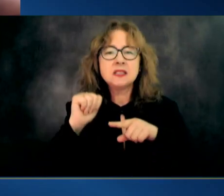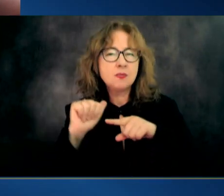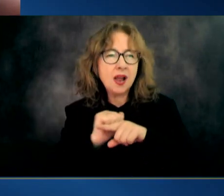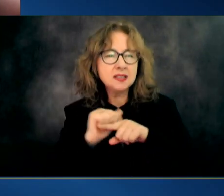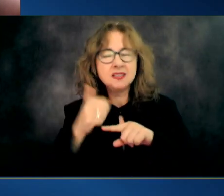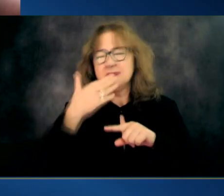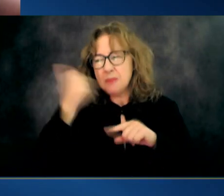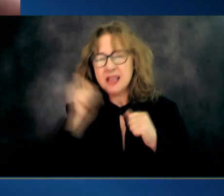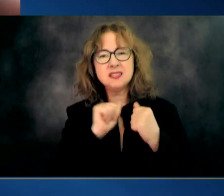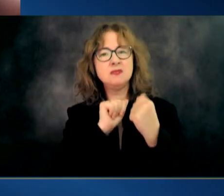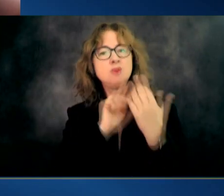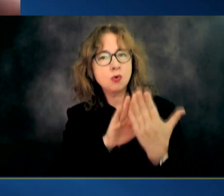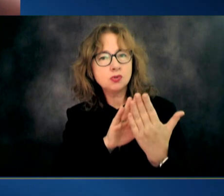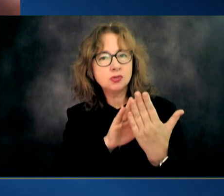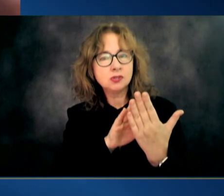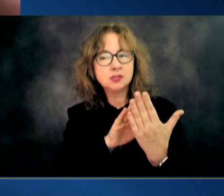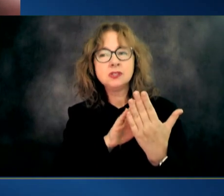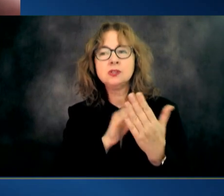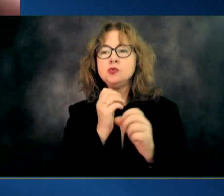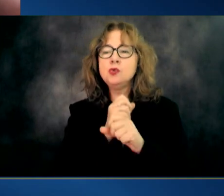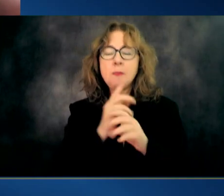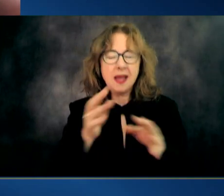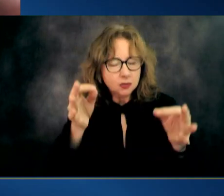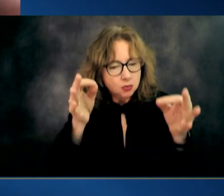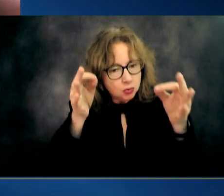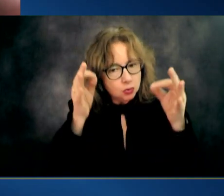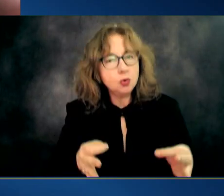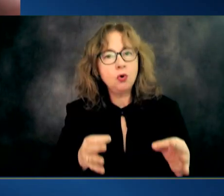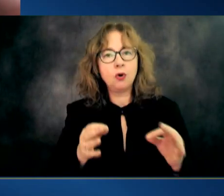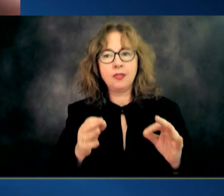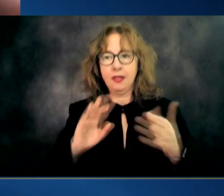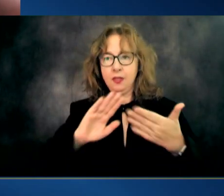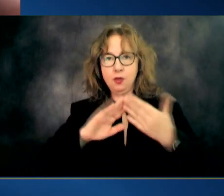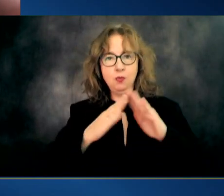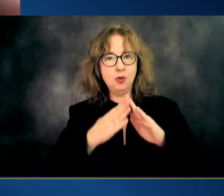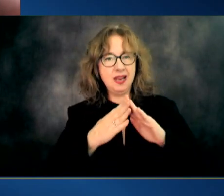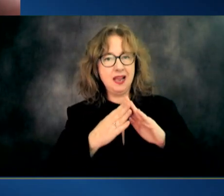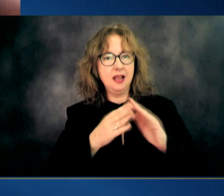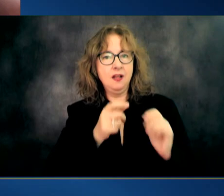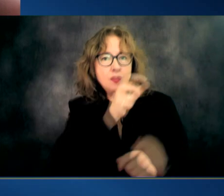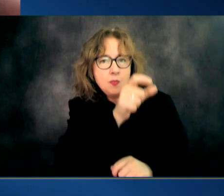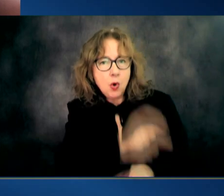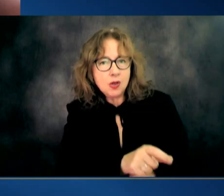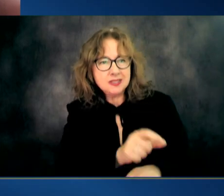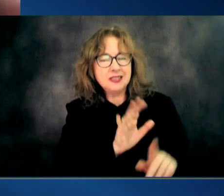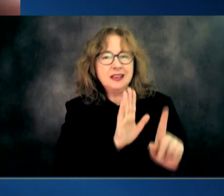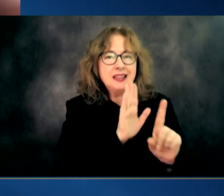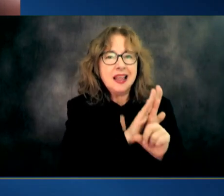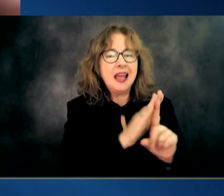make sure that the community voice, the individual voice, the person with lived experience, parents,